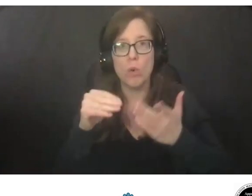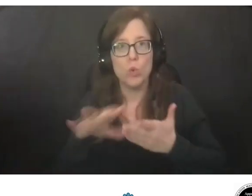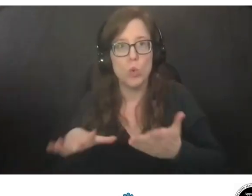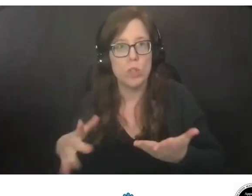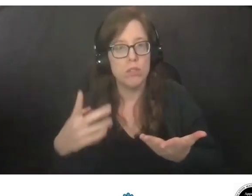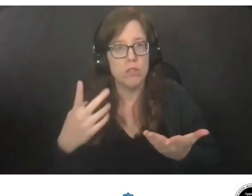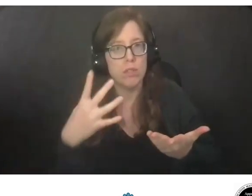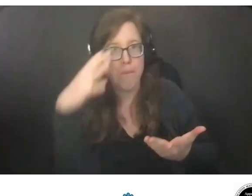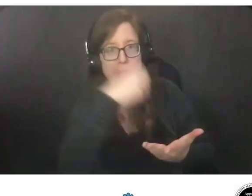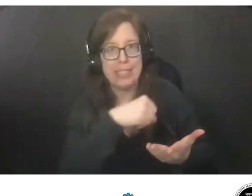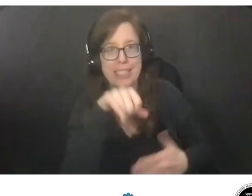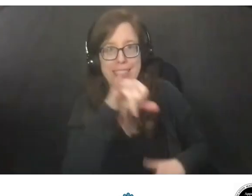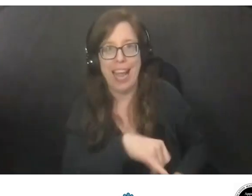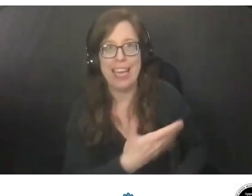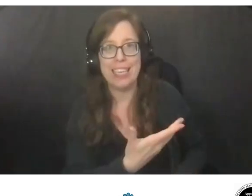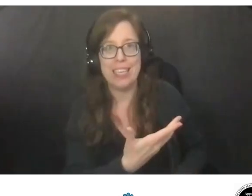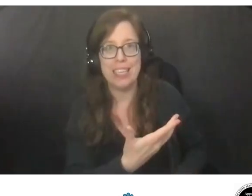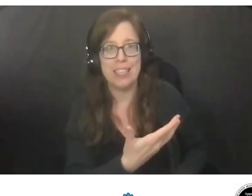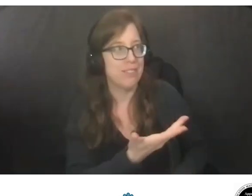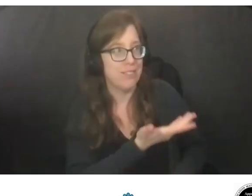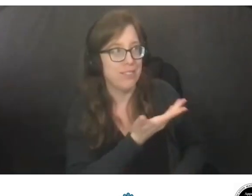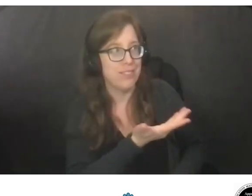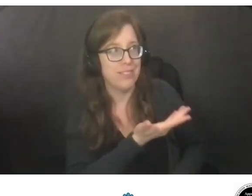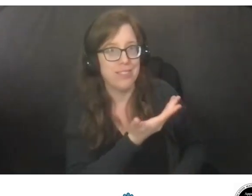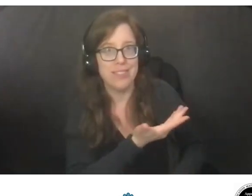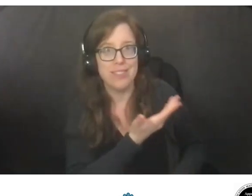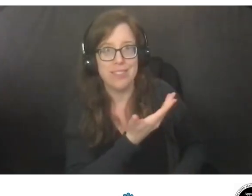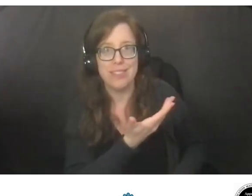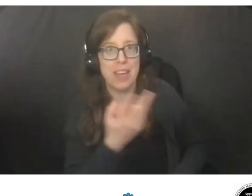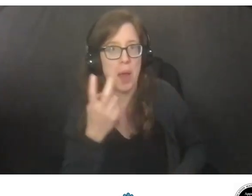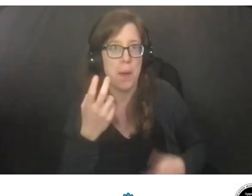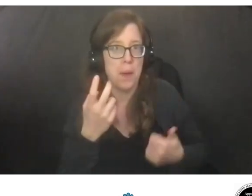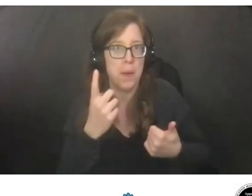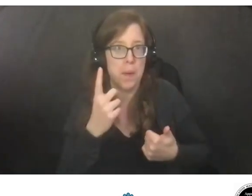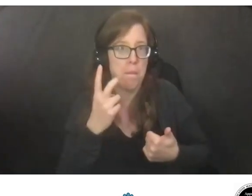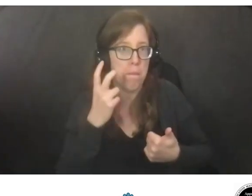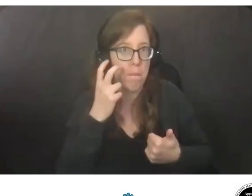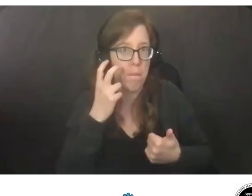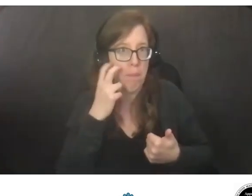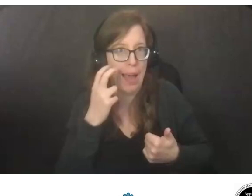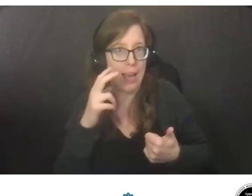And our students who are blind, low vision or deafblind, are like, you feel like, "What?"